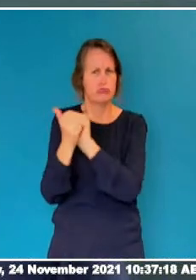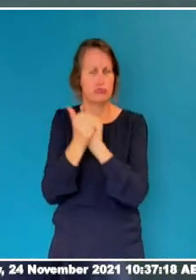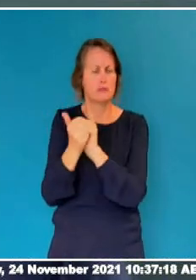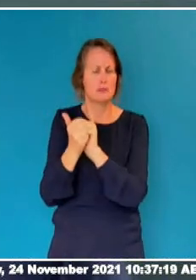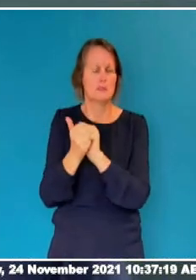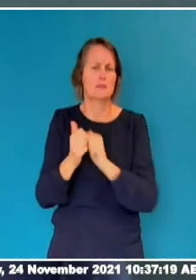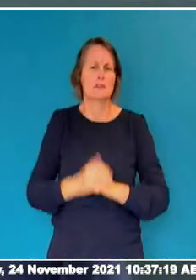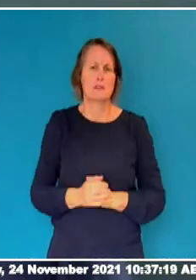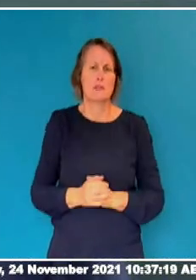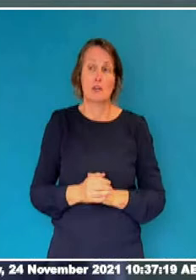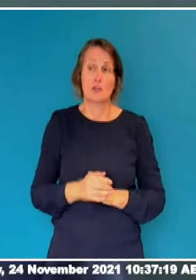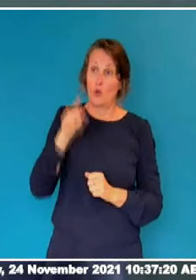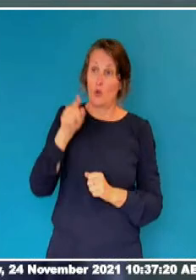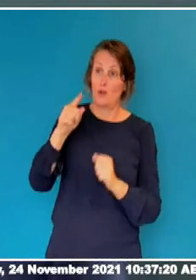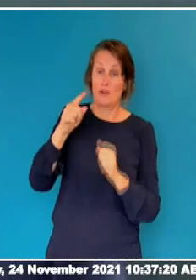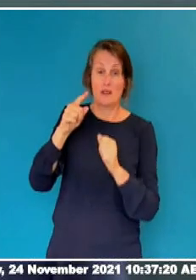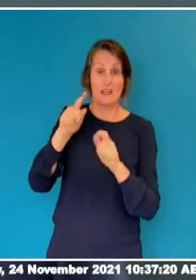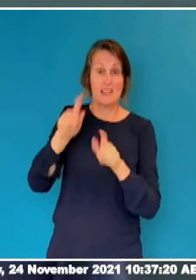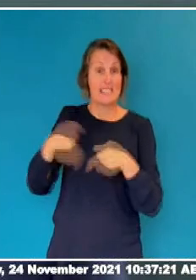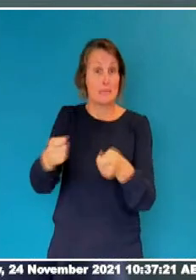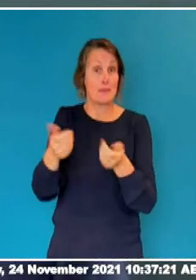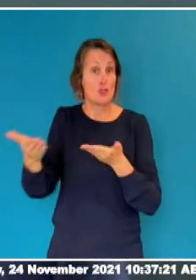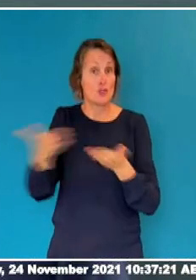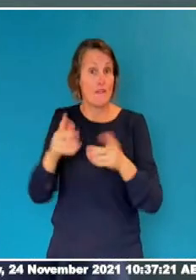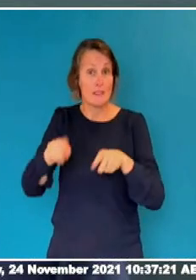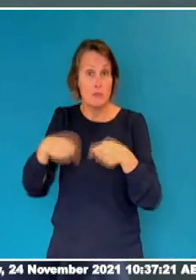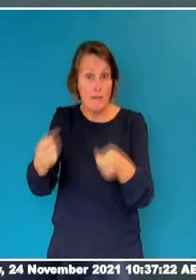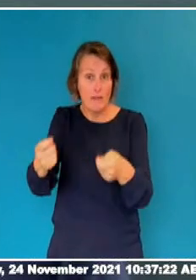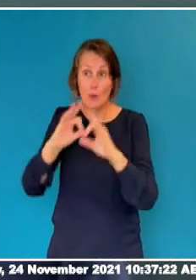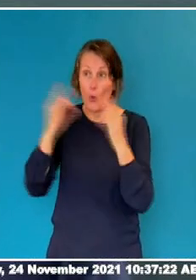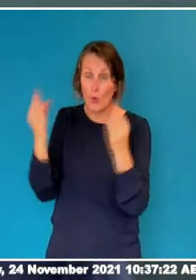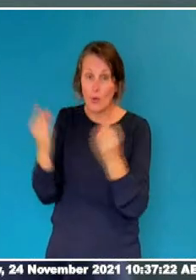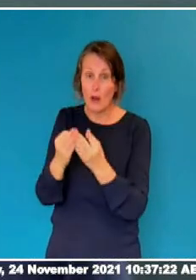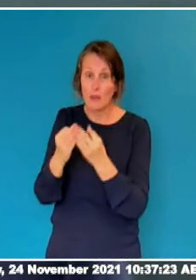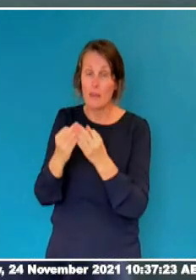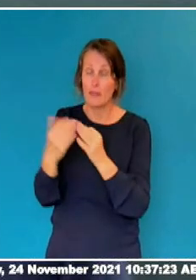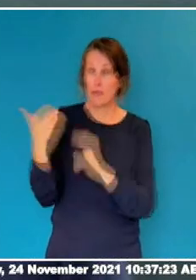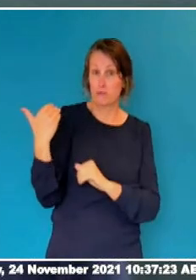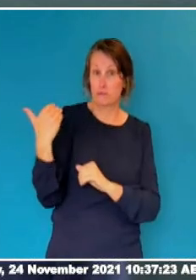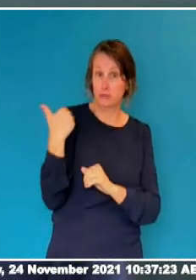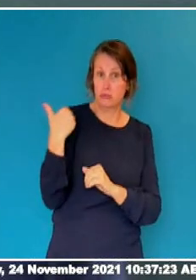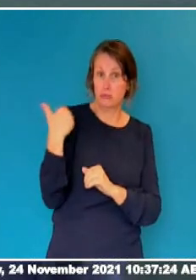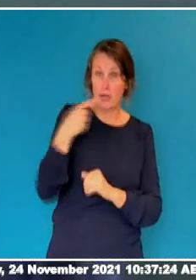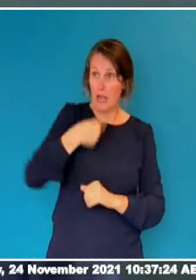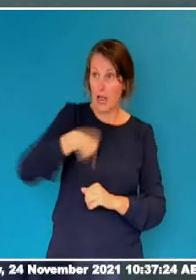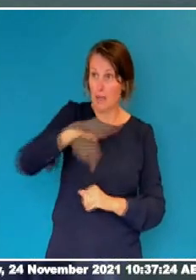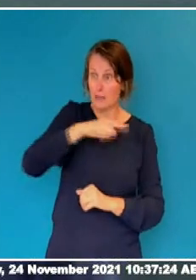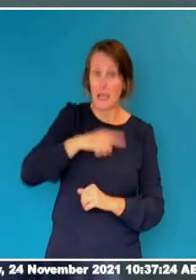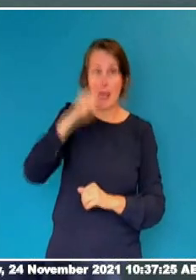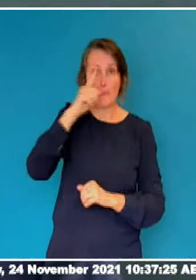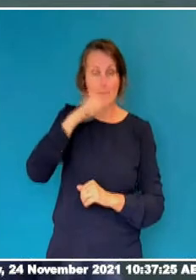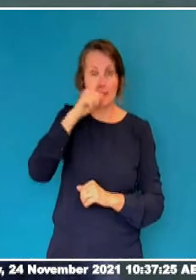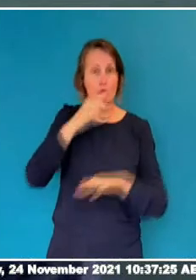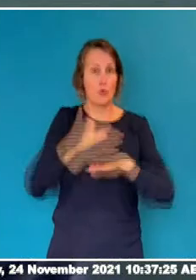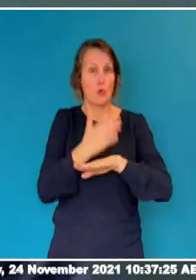they bring people to our restaurants that have disabilities that wish to work for us. Thank you, Mr Cawood. Thanks, Mr Cawood.